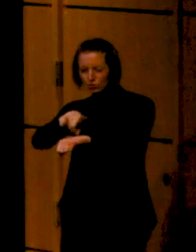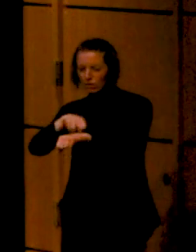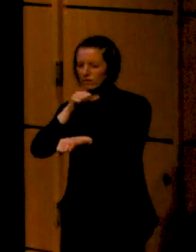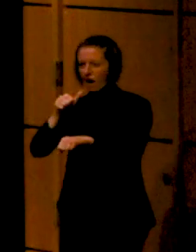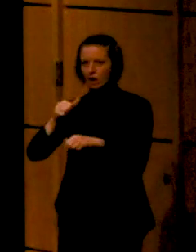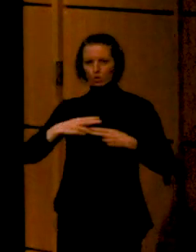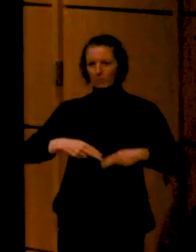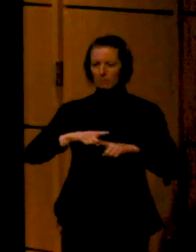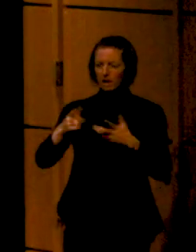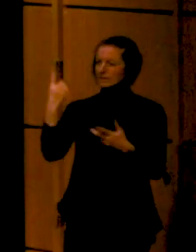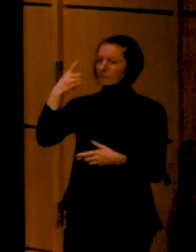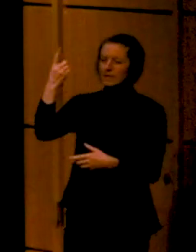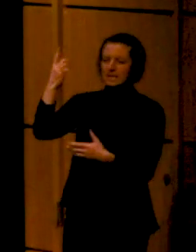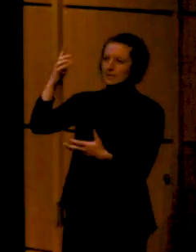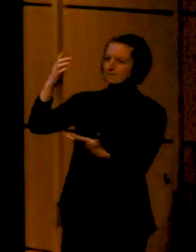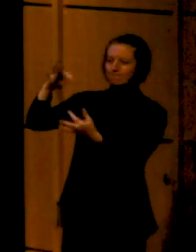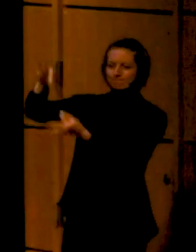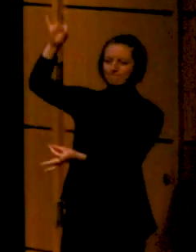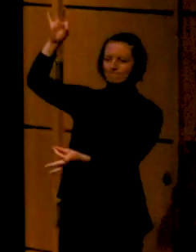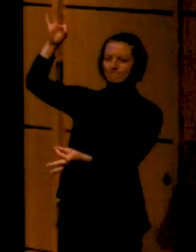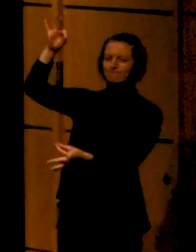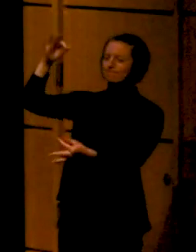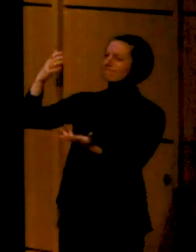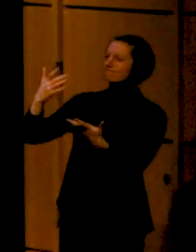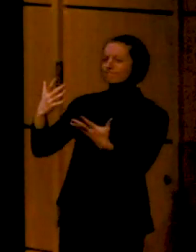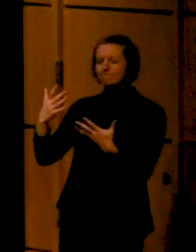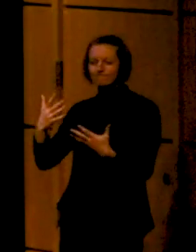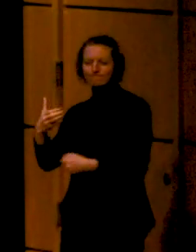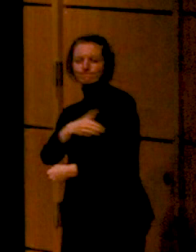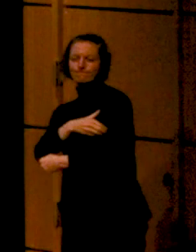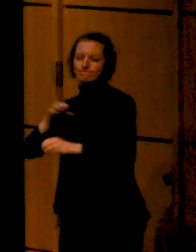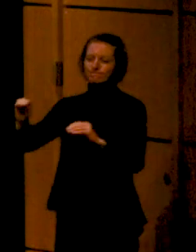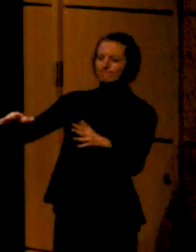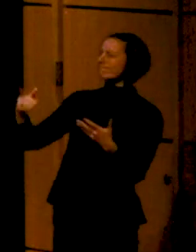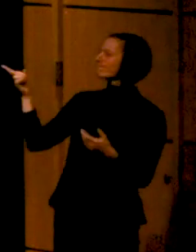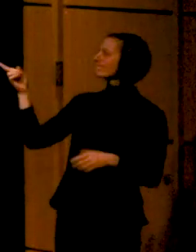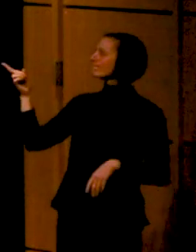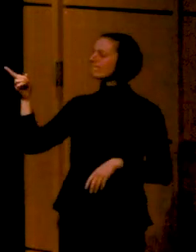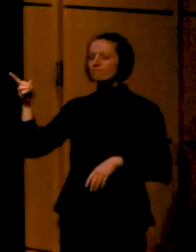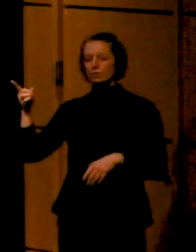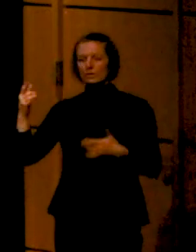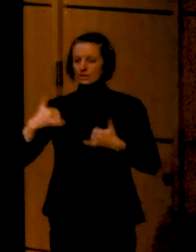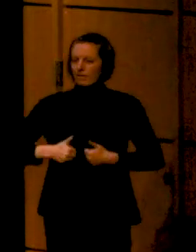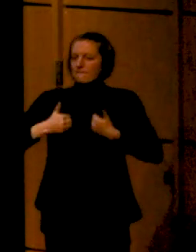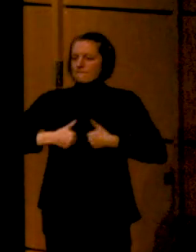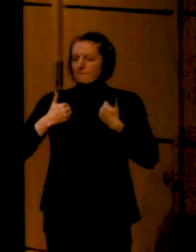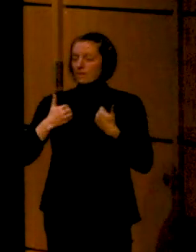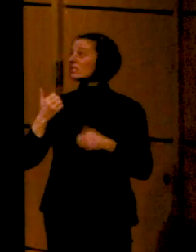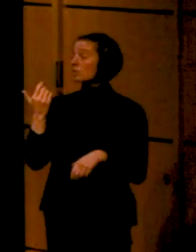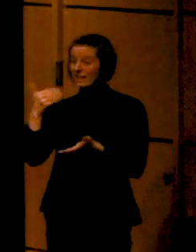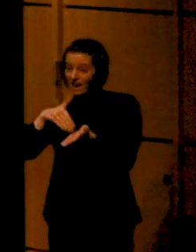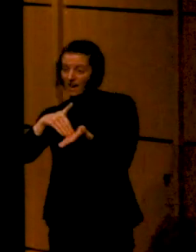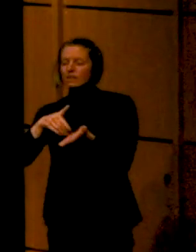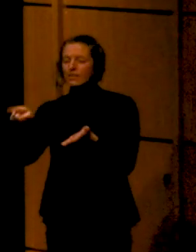with the creator spirits, again volcanoes bring destruction, but also creation as well.